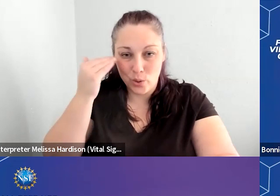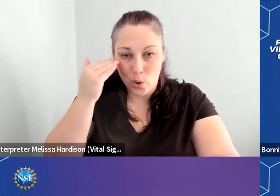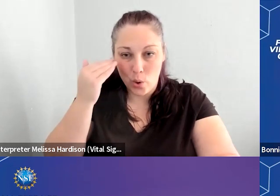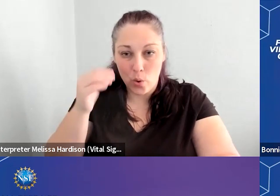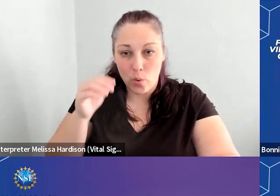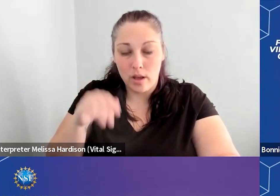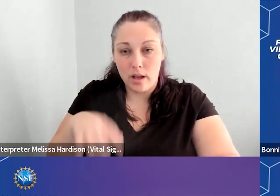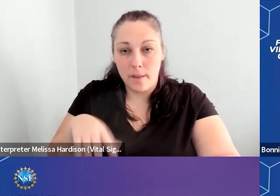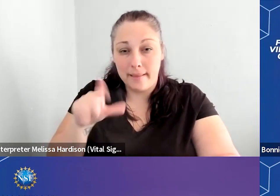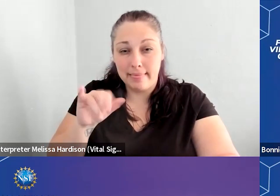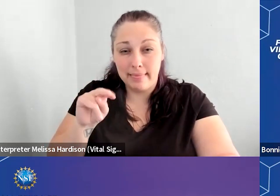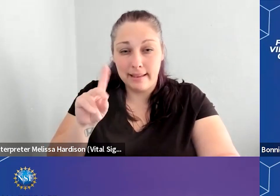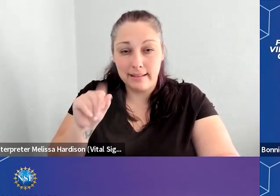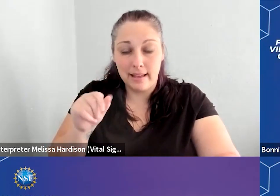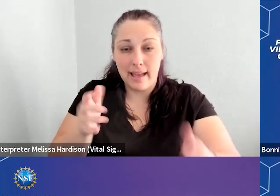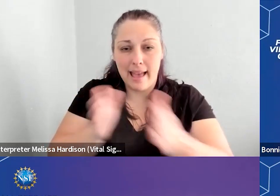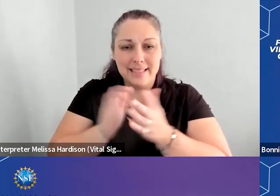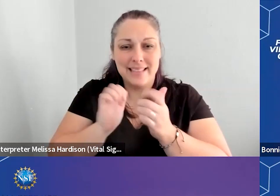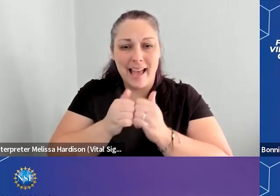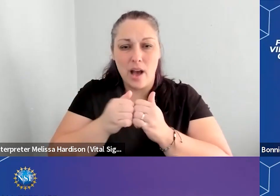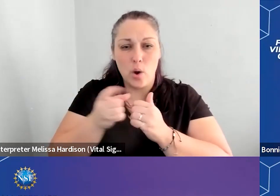how do you get onto the listserv?